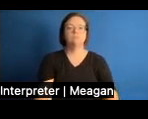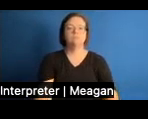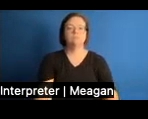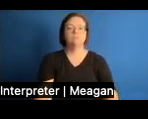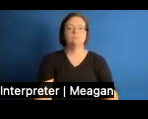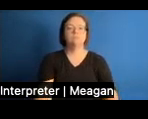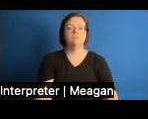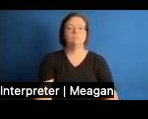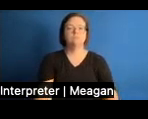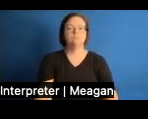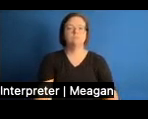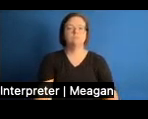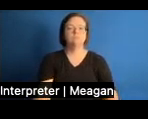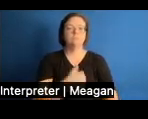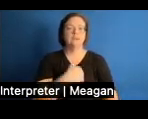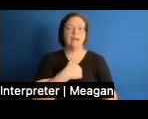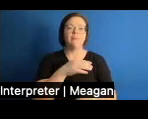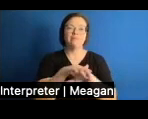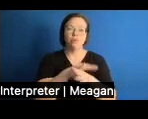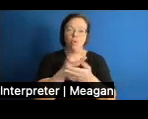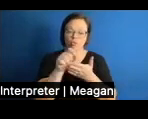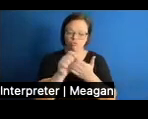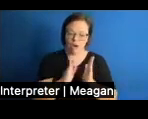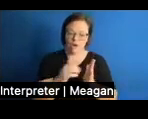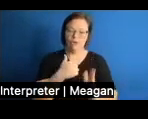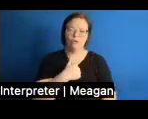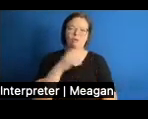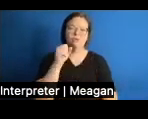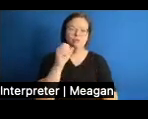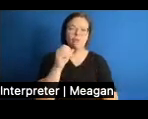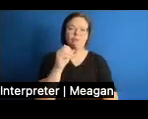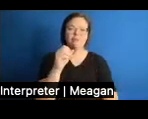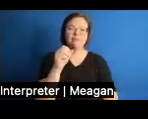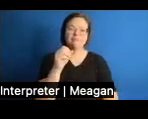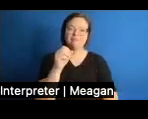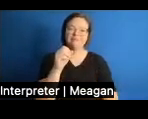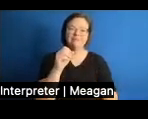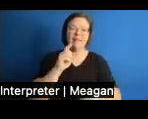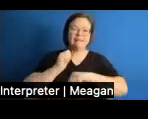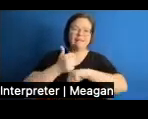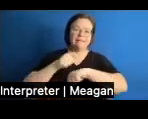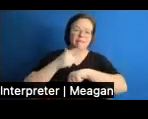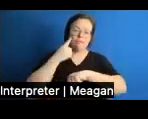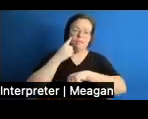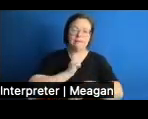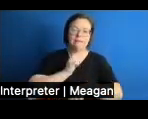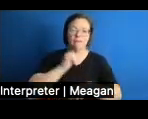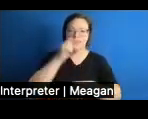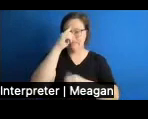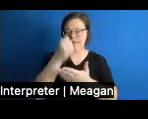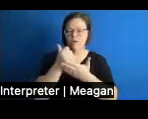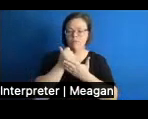I'm a notoriously slow writer, so I set timers for myself sometimes because it helps me to like